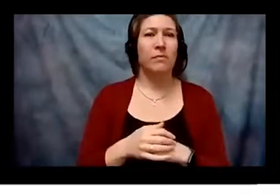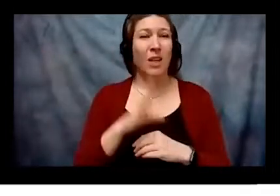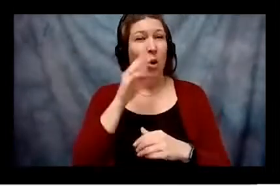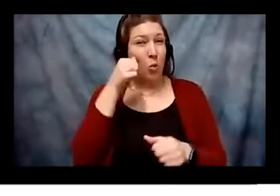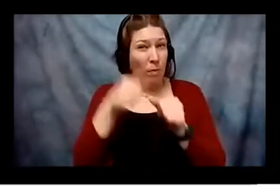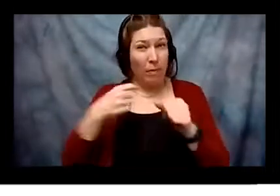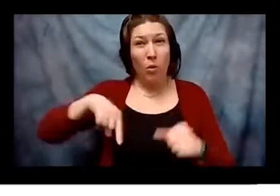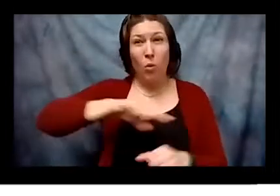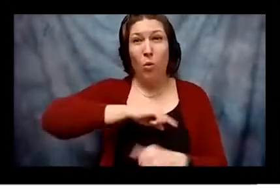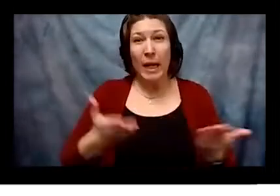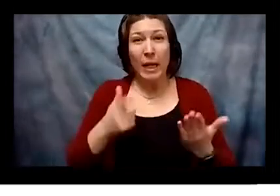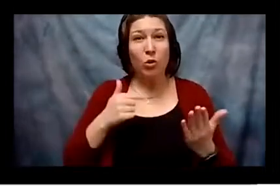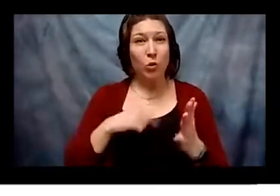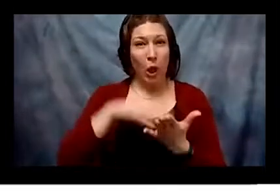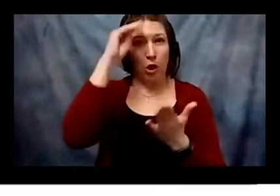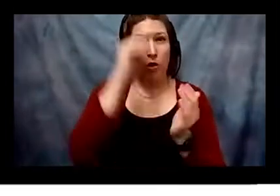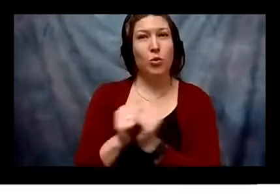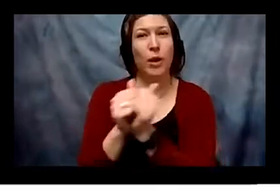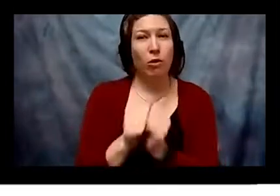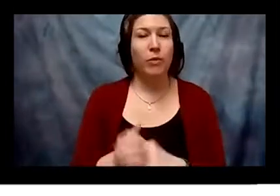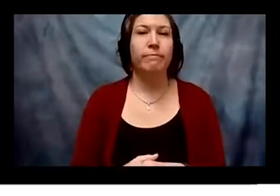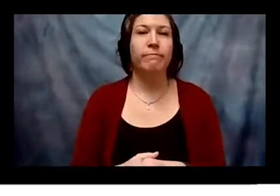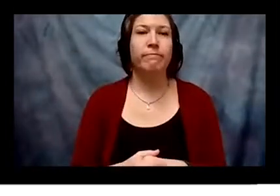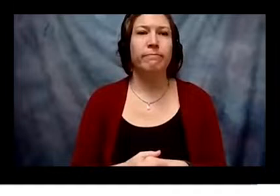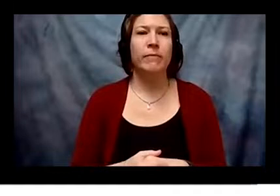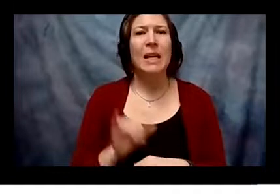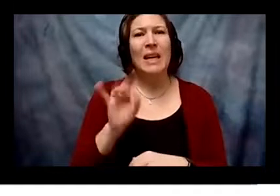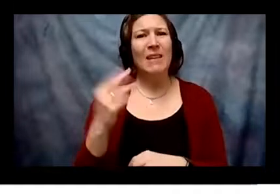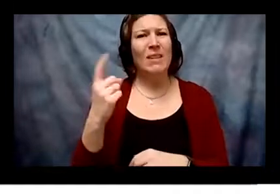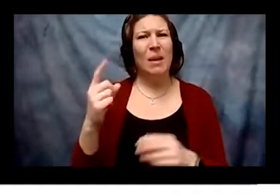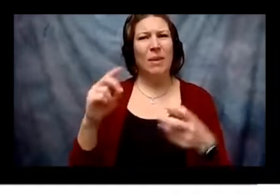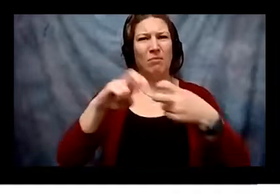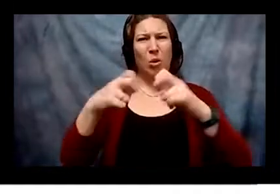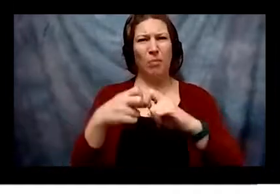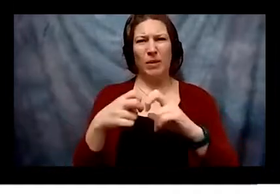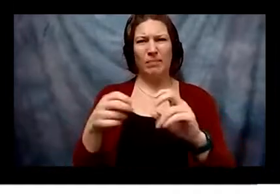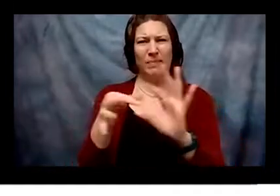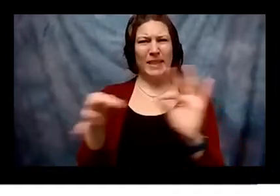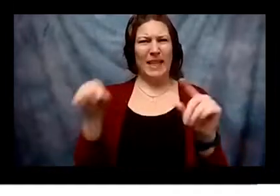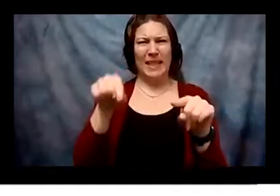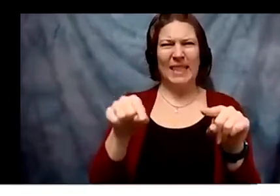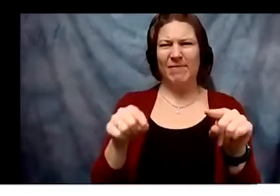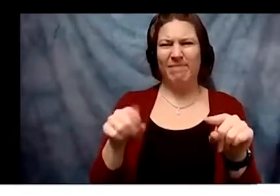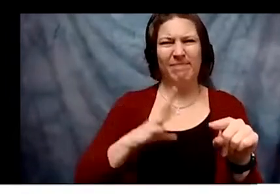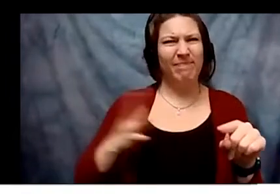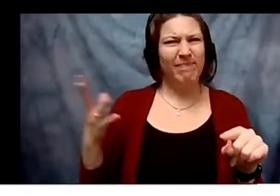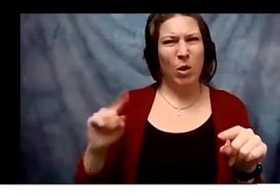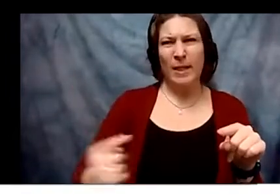statements by focusing on the words, not the speaker. For example, if someone said the phrase,